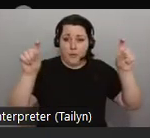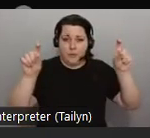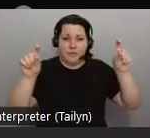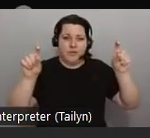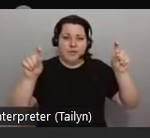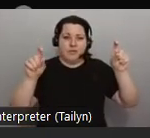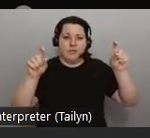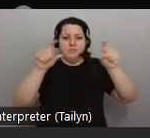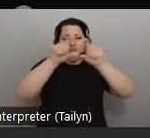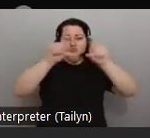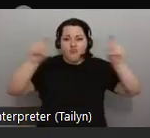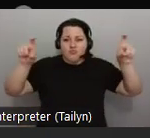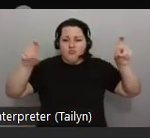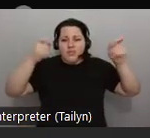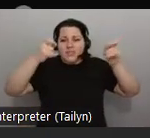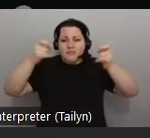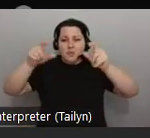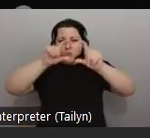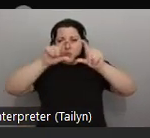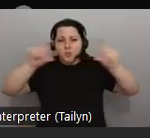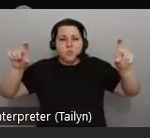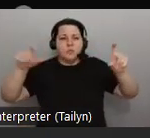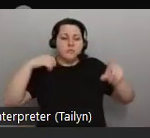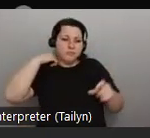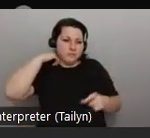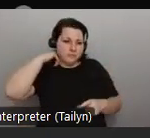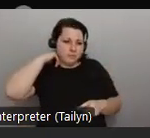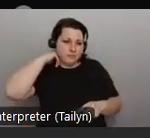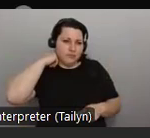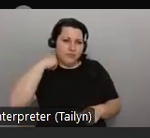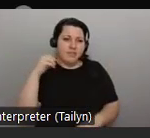you might have a larger box on here that chose individual ones,